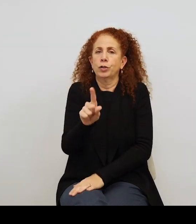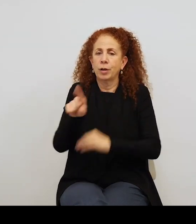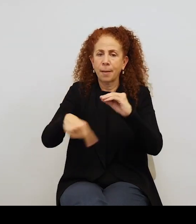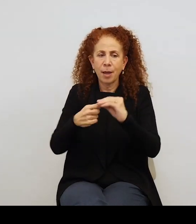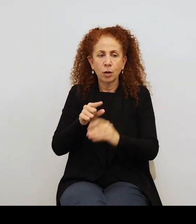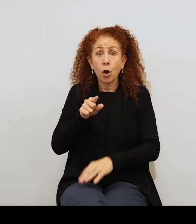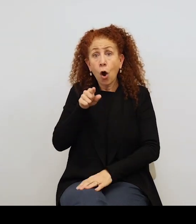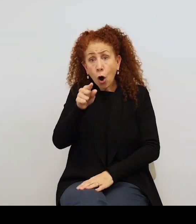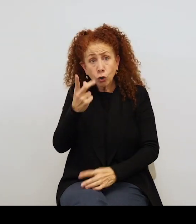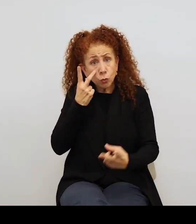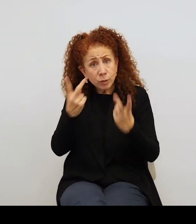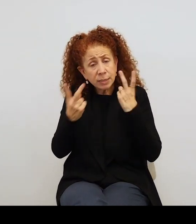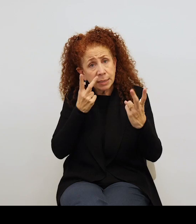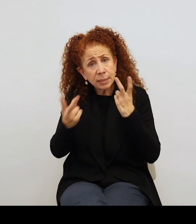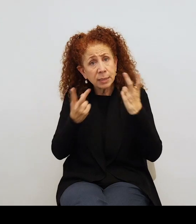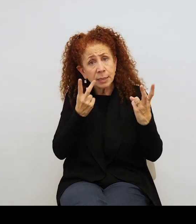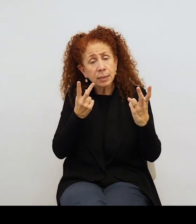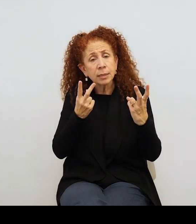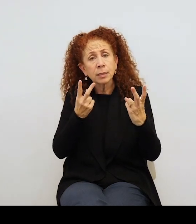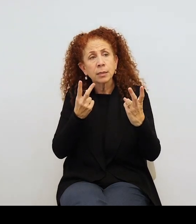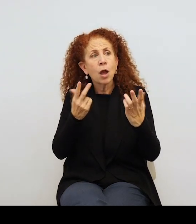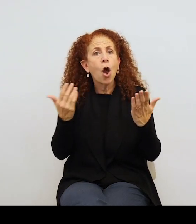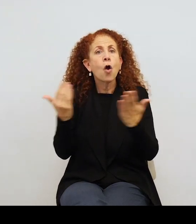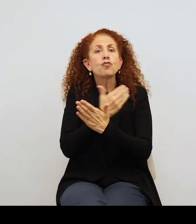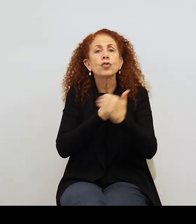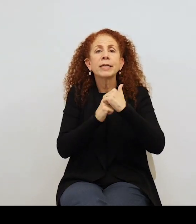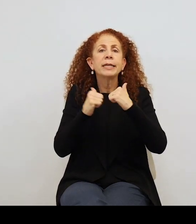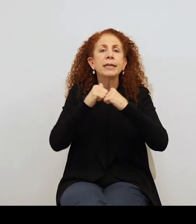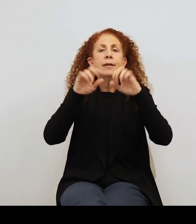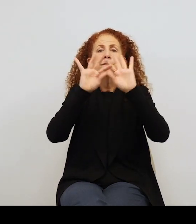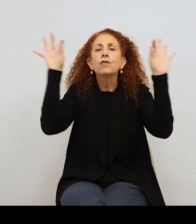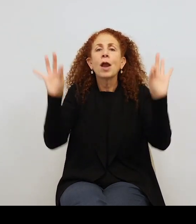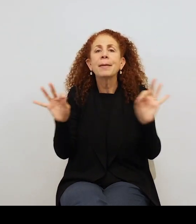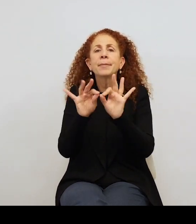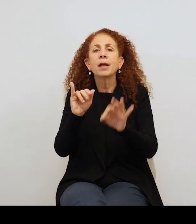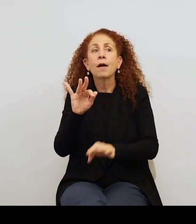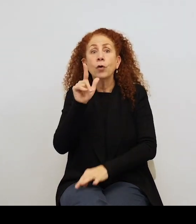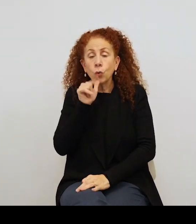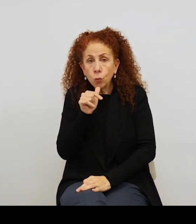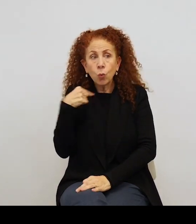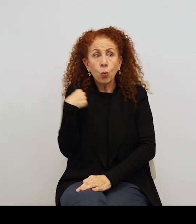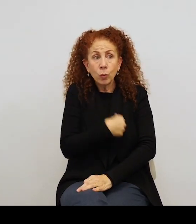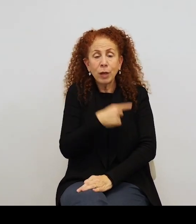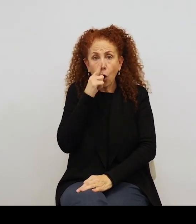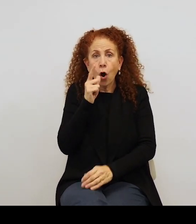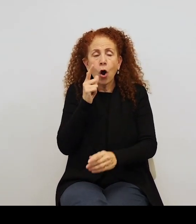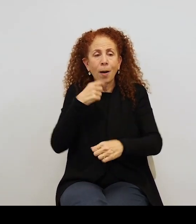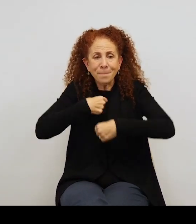seeing a reframing of who we're creating